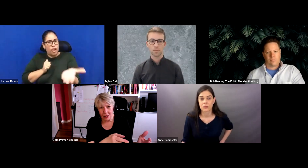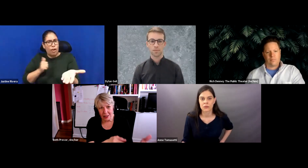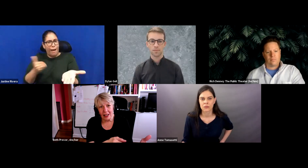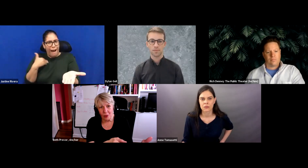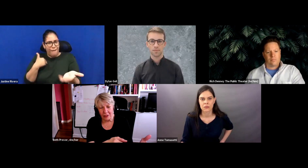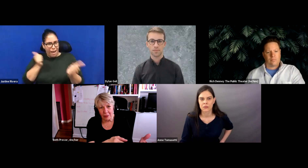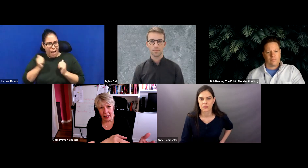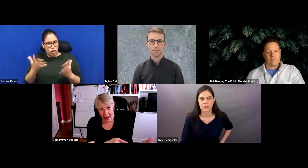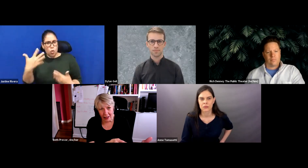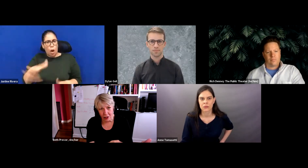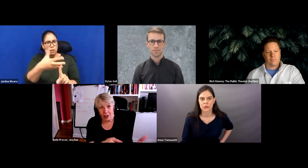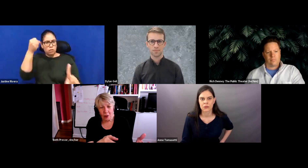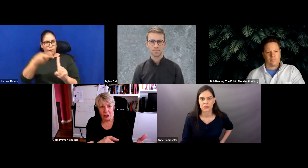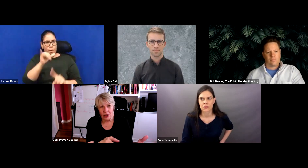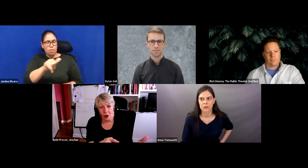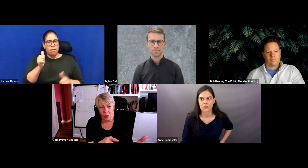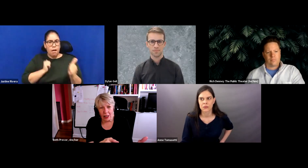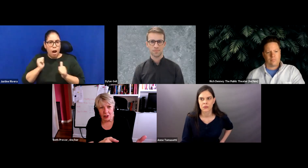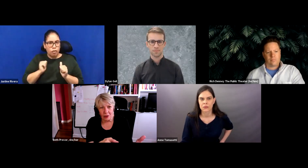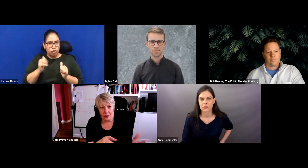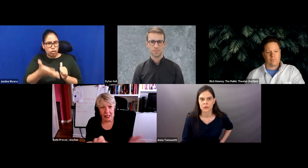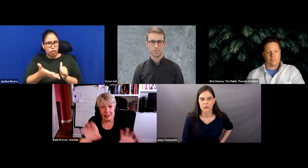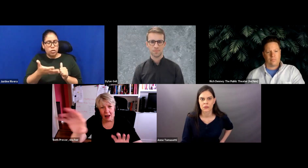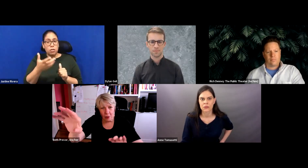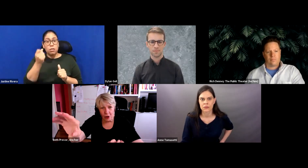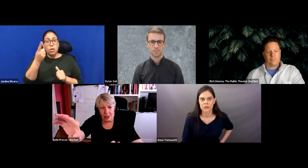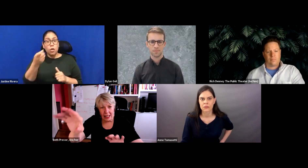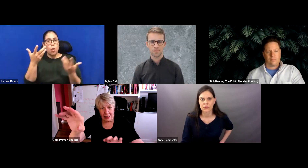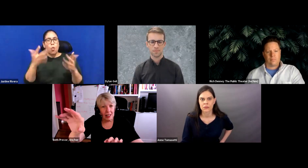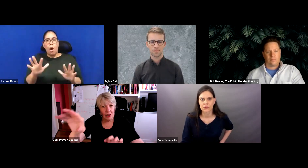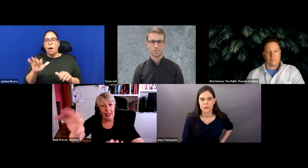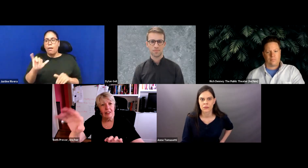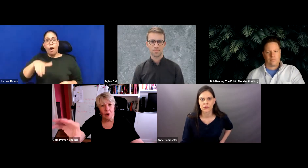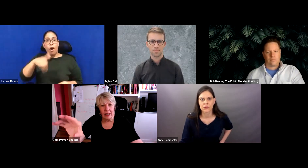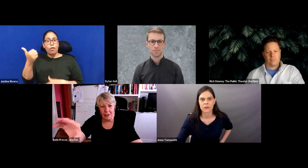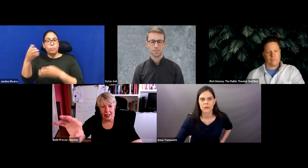don't want to take away from that actor, but you don't want to make this other person that's- You can't avoid the fact